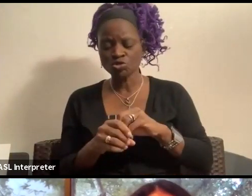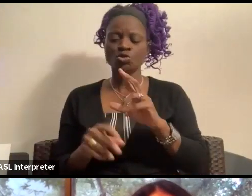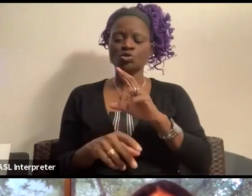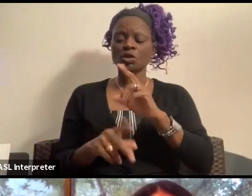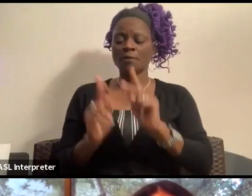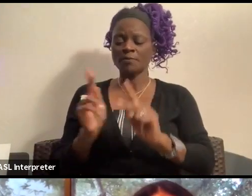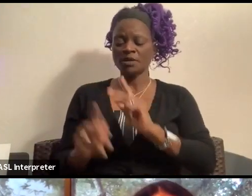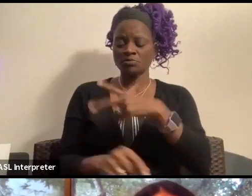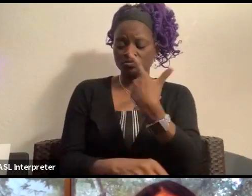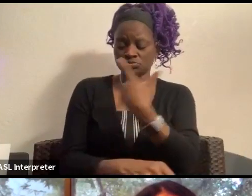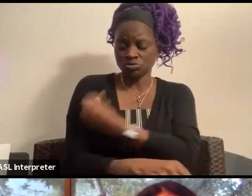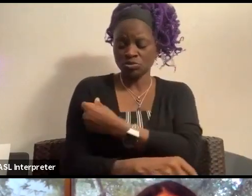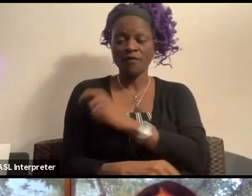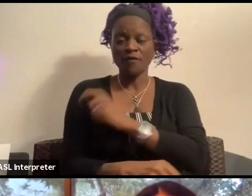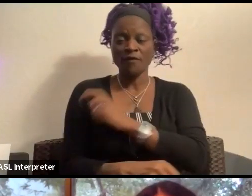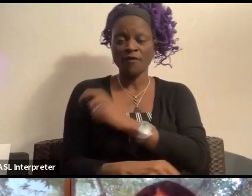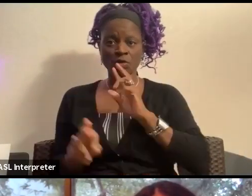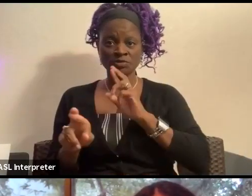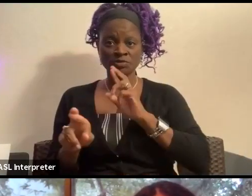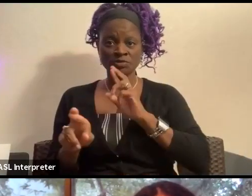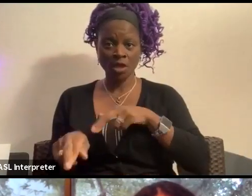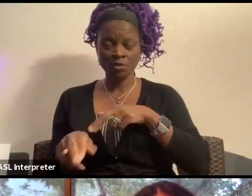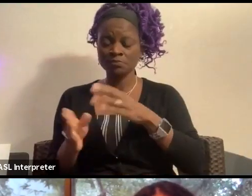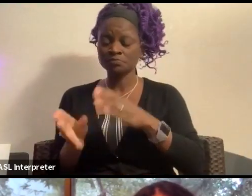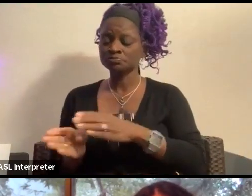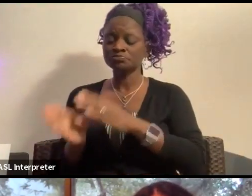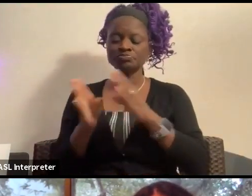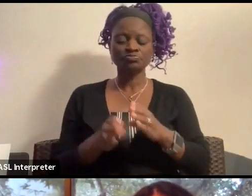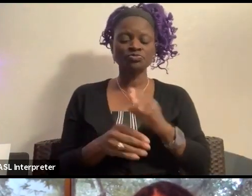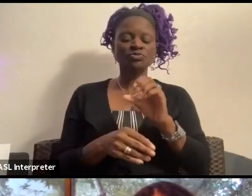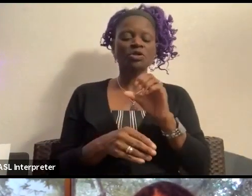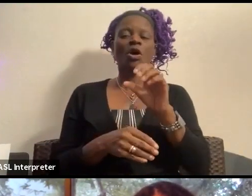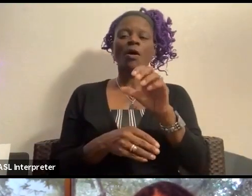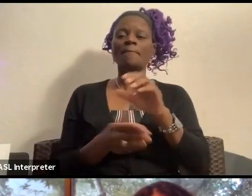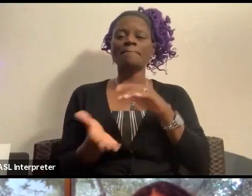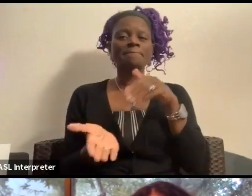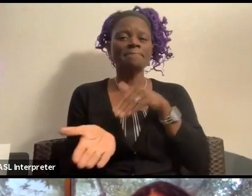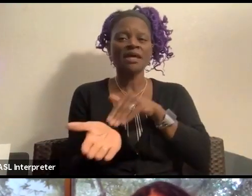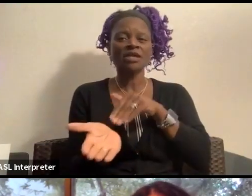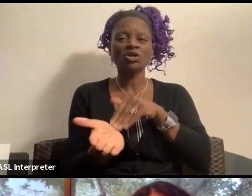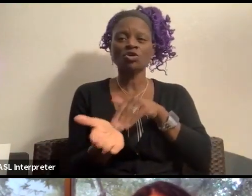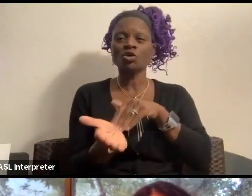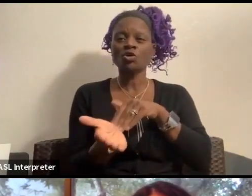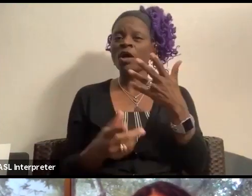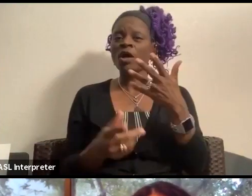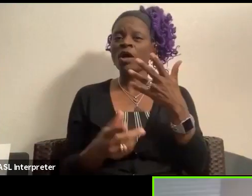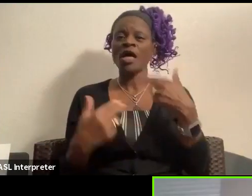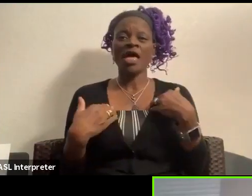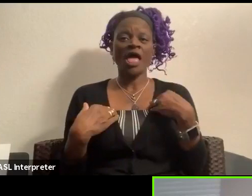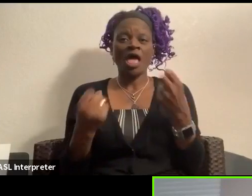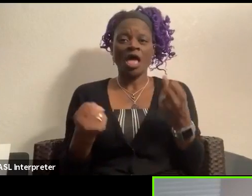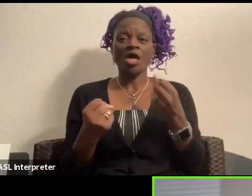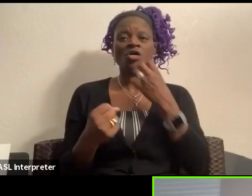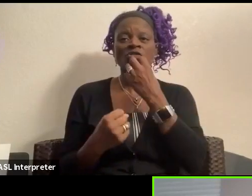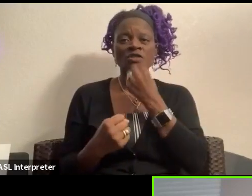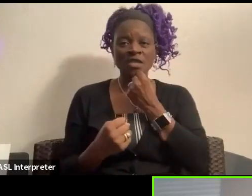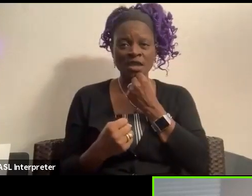our public health lab on Shenae Sonoma County Medical Association Clinic for health care providers organized in partnership with the county,